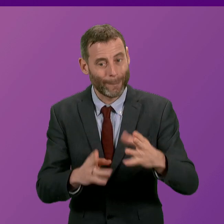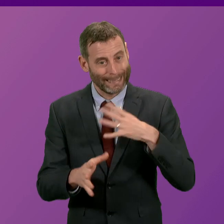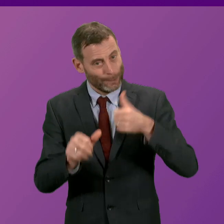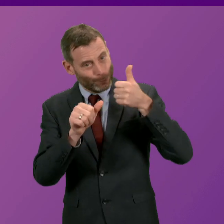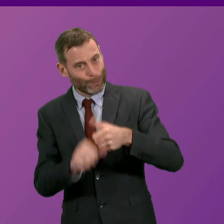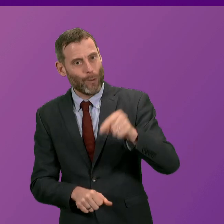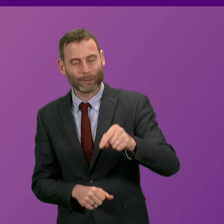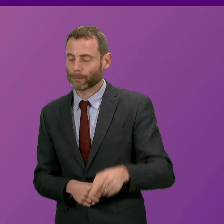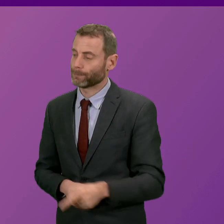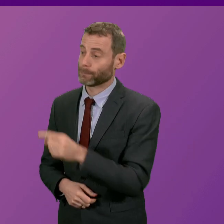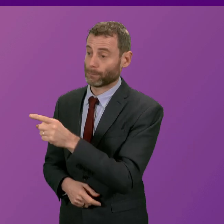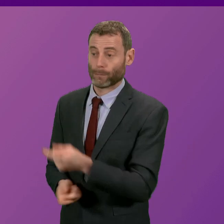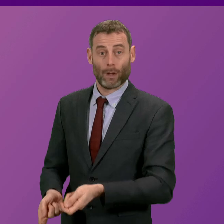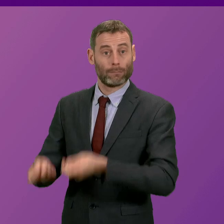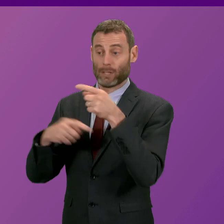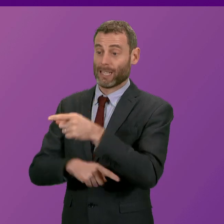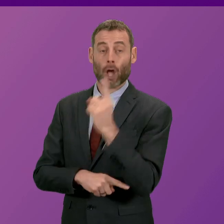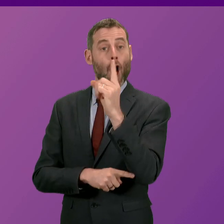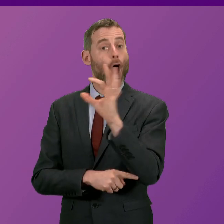Mr Coffey is 100 per cent correct.